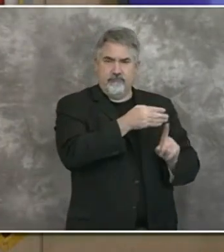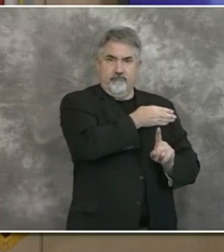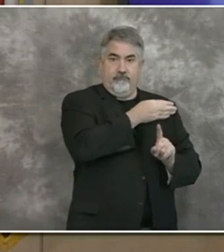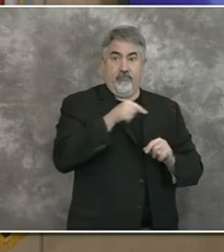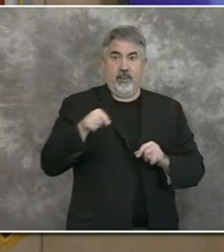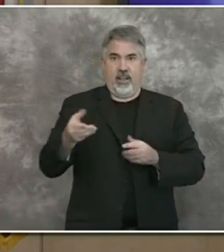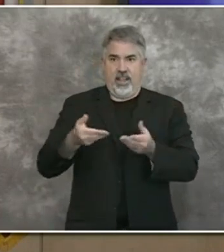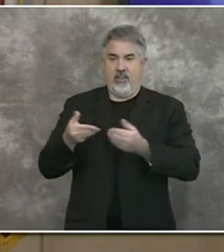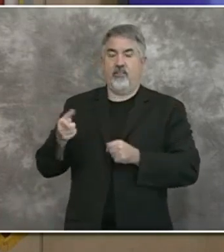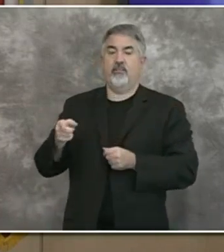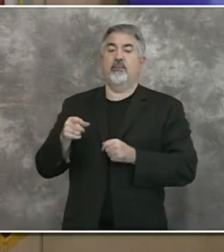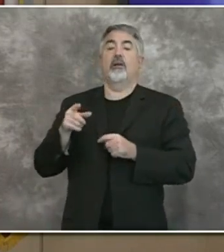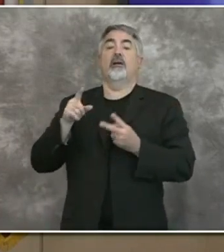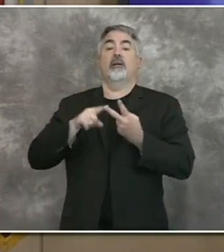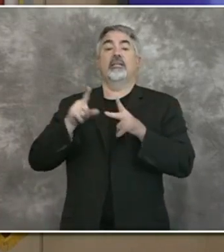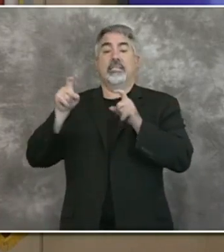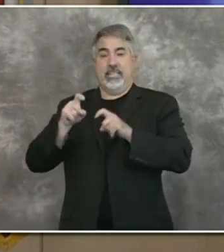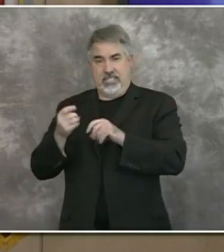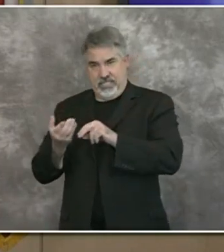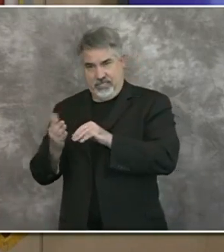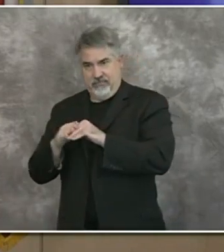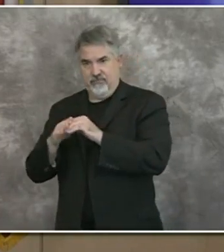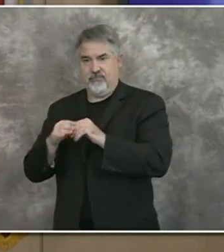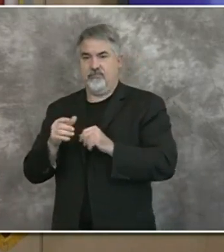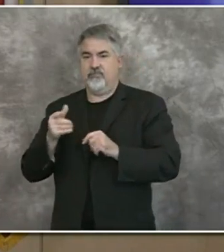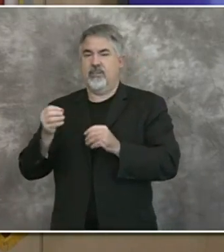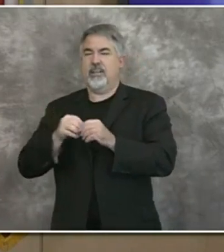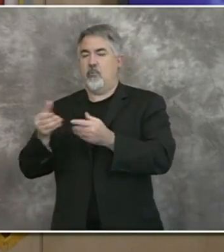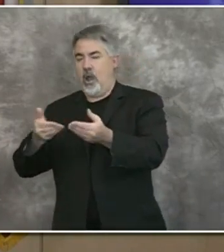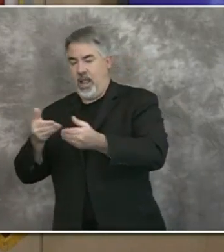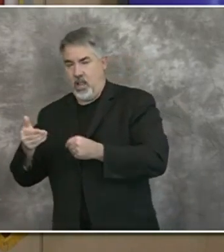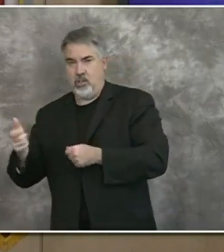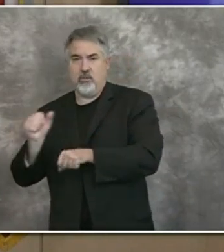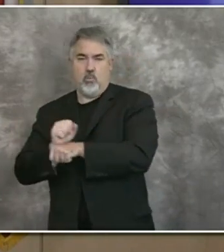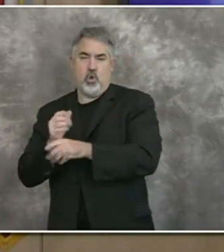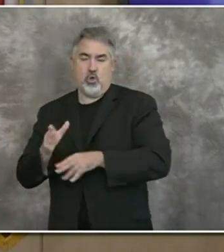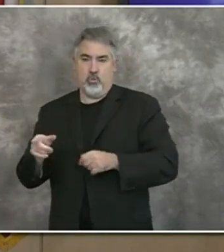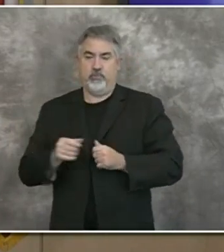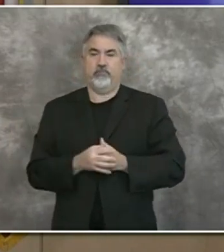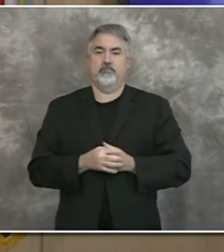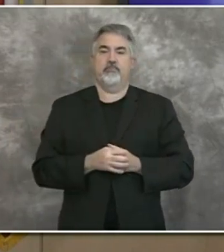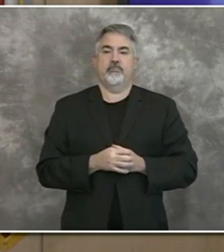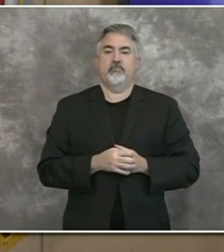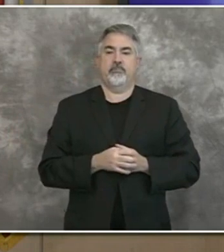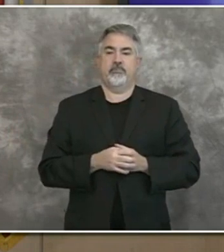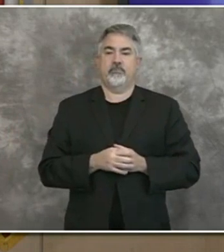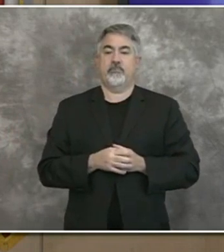NUMBERS OF CONTACT TRACERS IT'S IMPORTANT TO NOTE THAT IS THE TESTING INCREASES THAT RACING WILL INCREASE AND SO AS